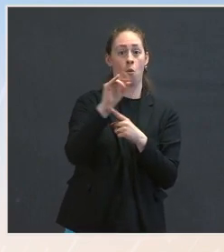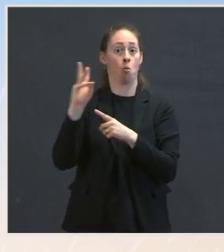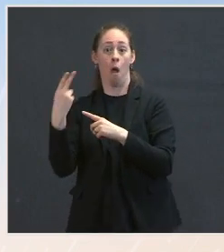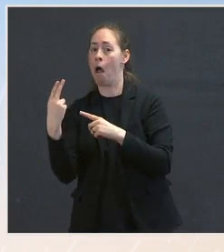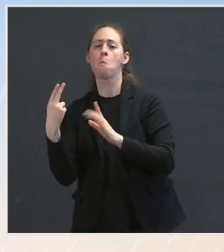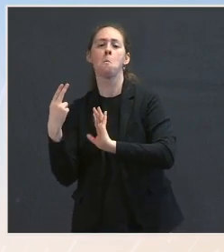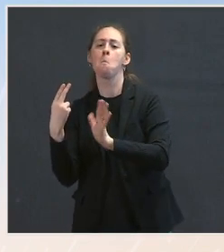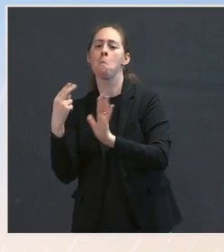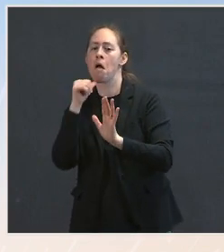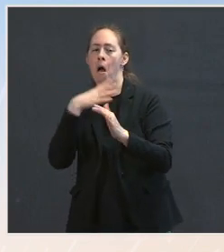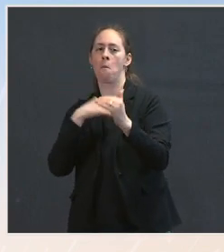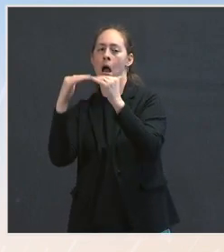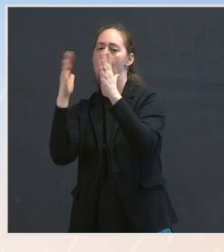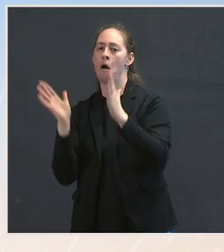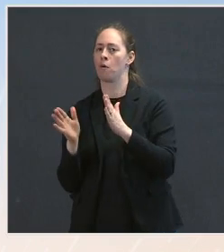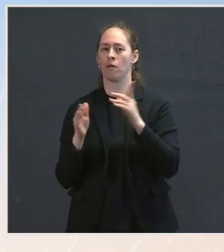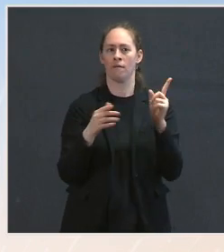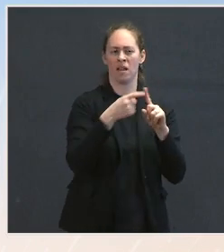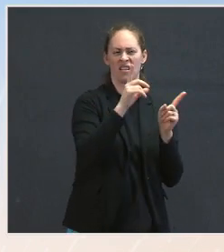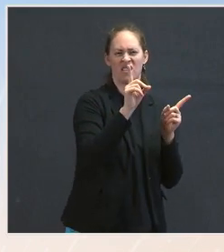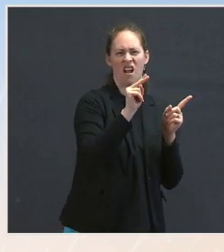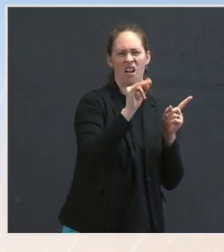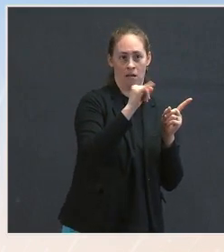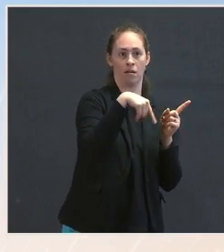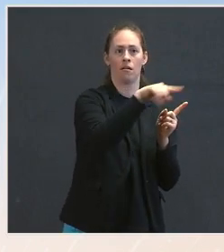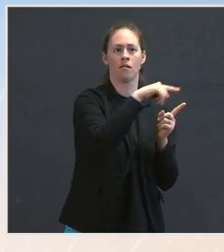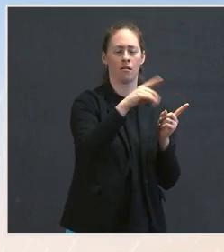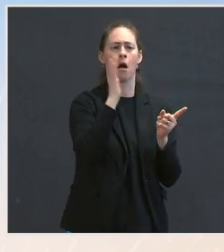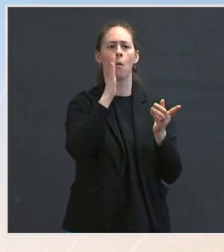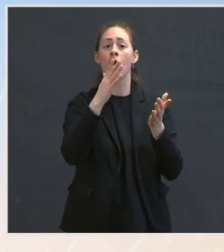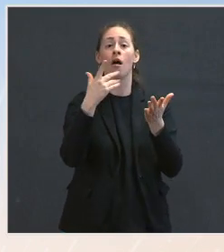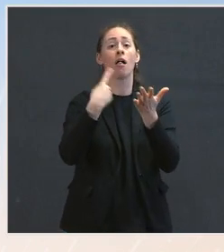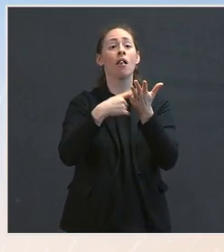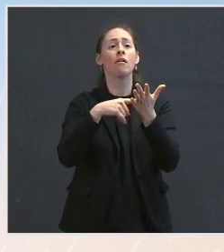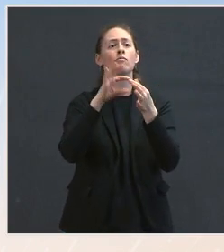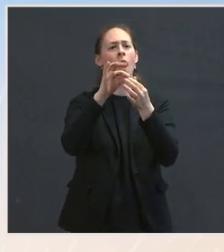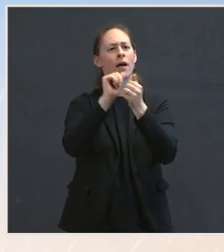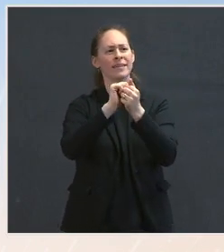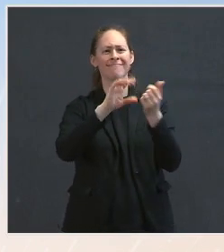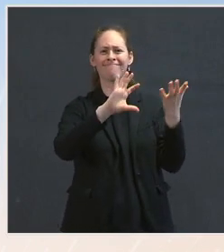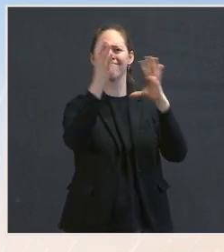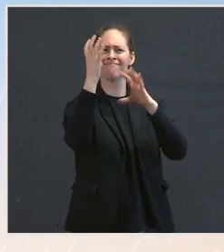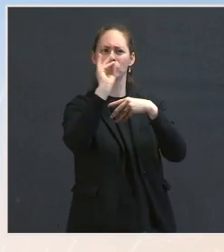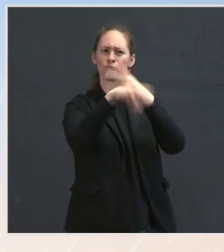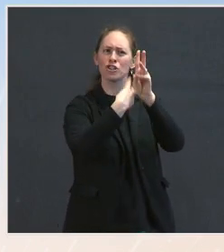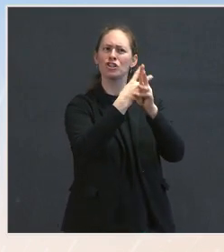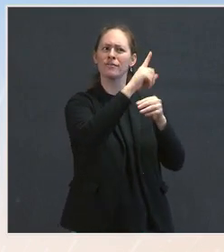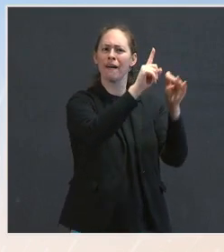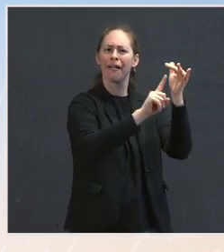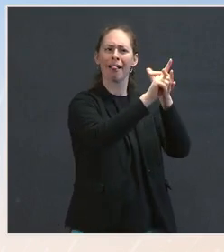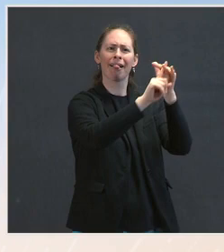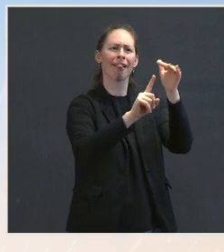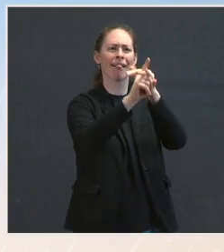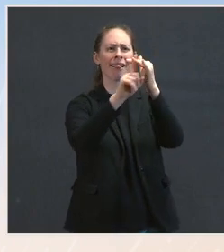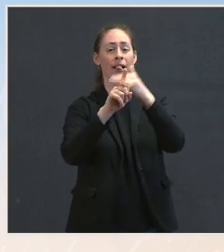any actions related to global issues don't come out of the White House; they come out of a range of agencies.